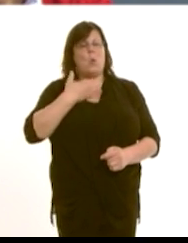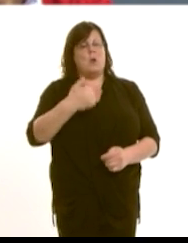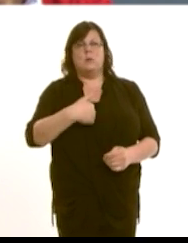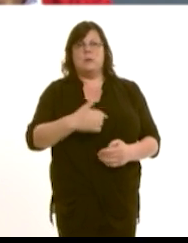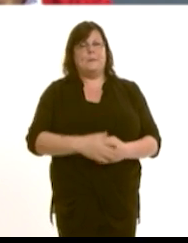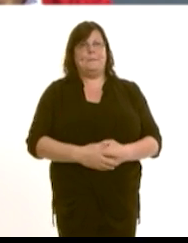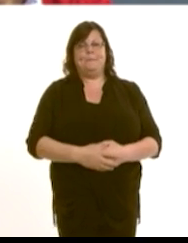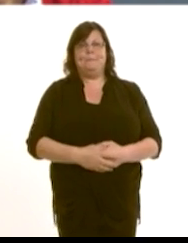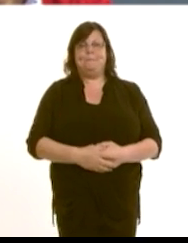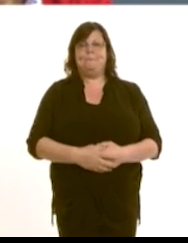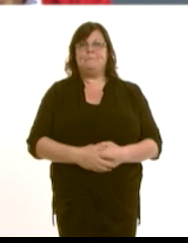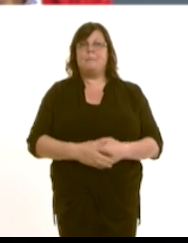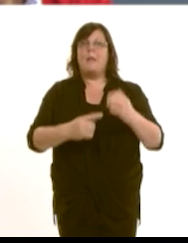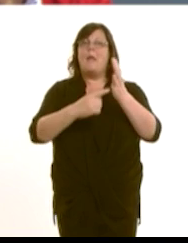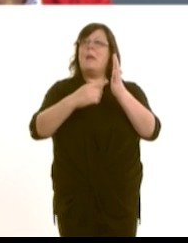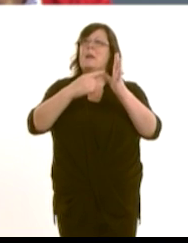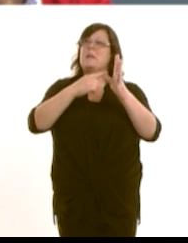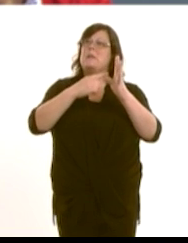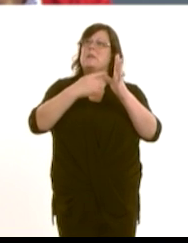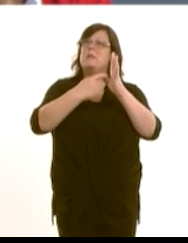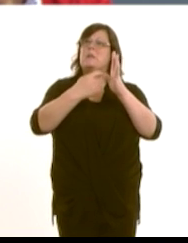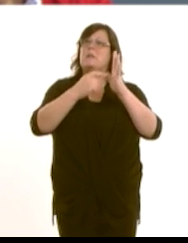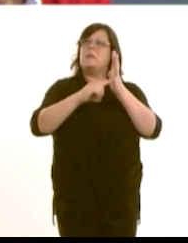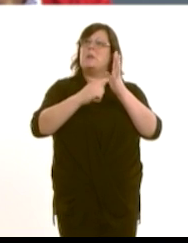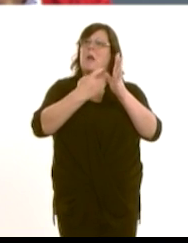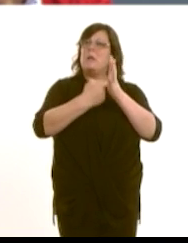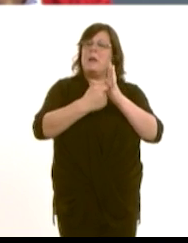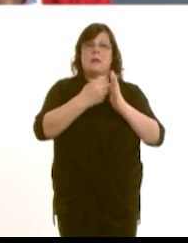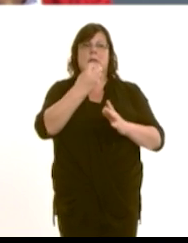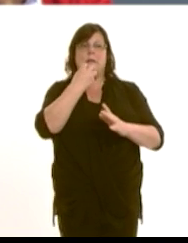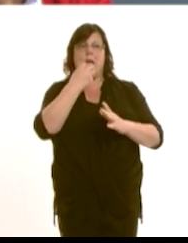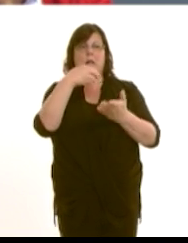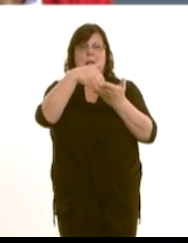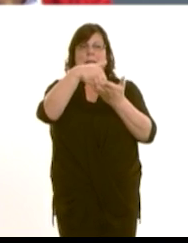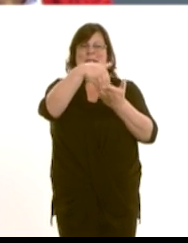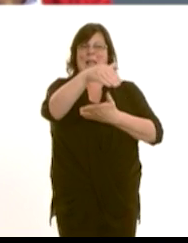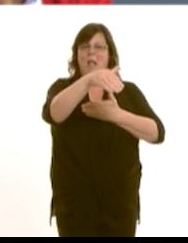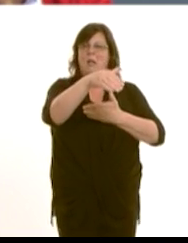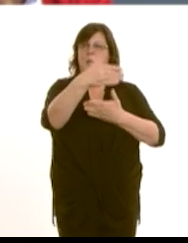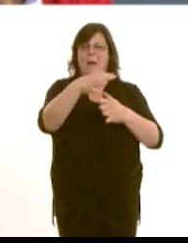The suspension of Tata Steelís sale process is of significant concern.